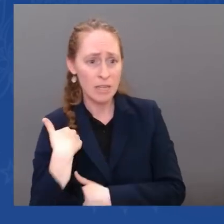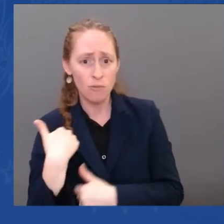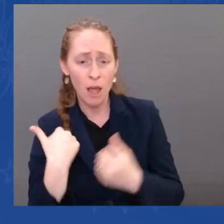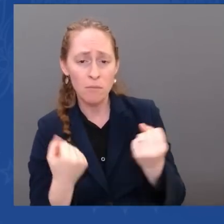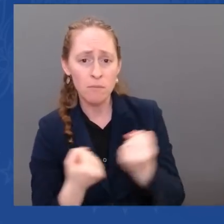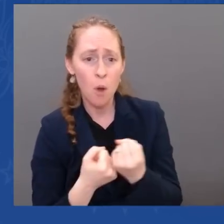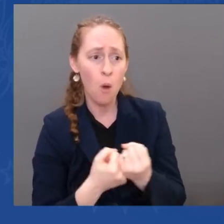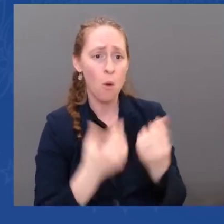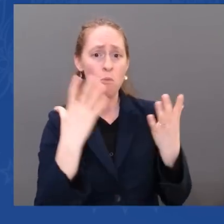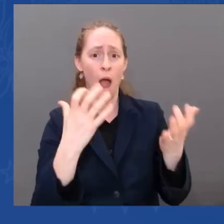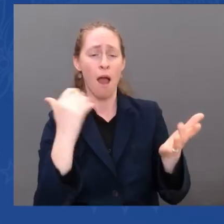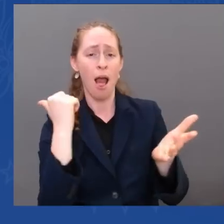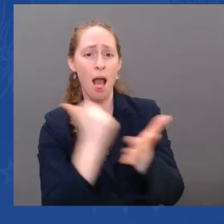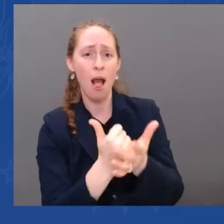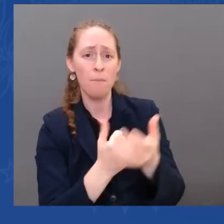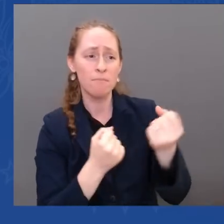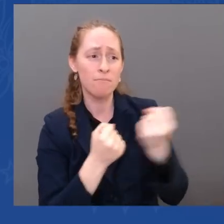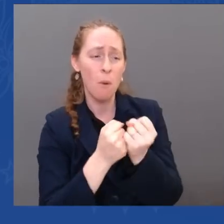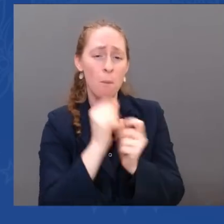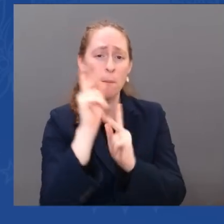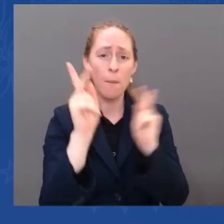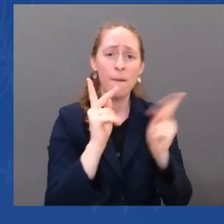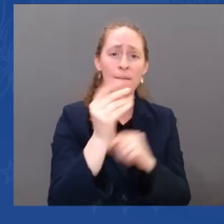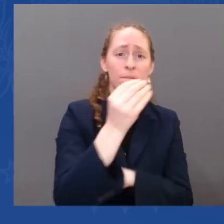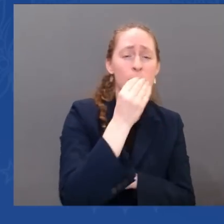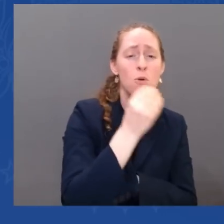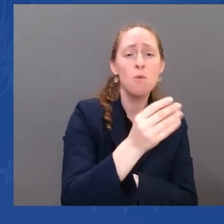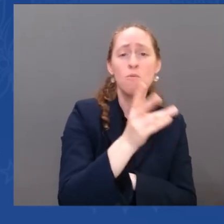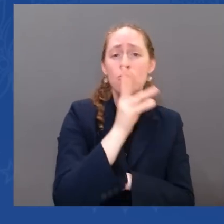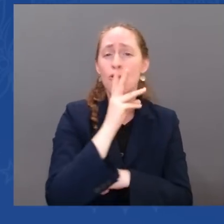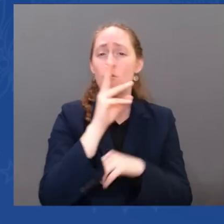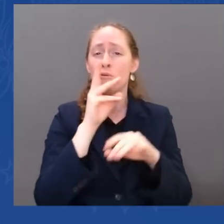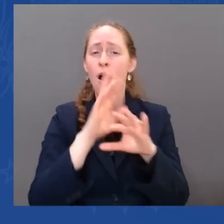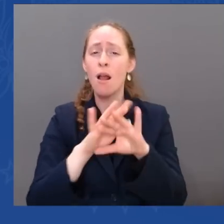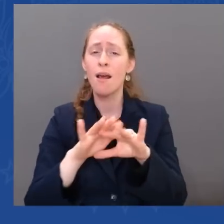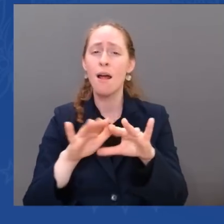but we did so also to protect a world order